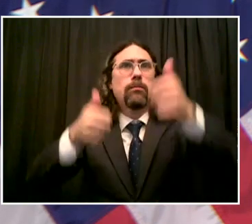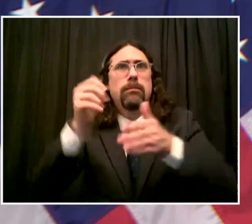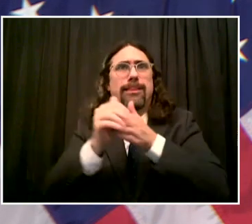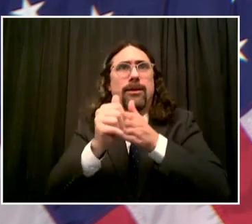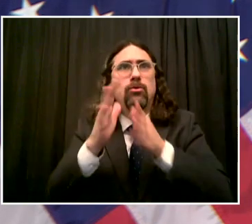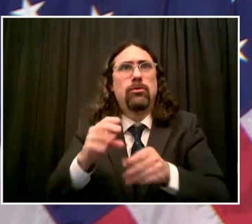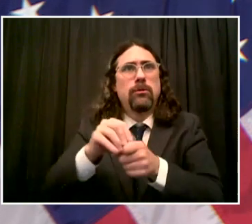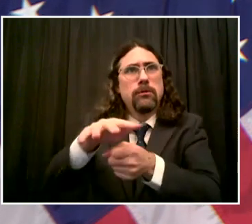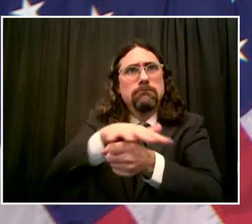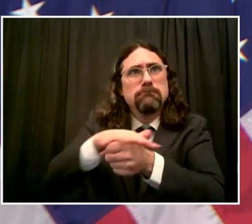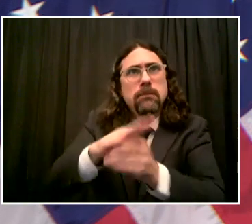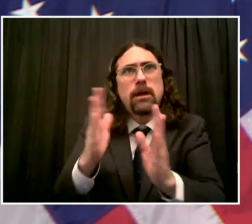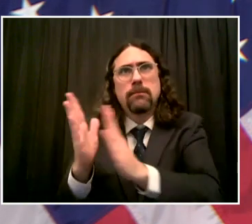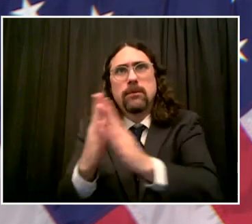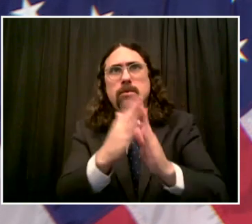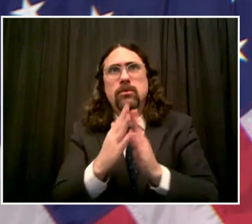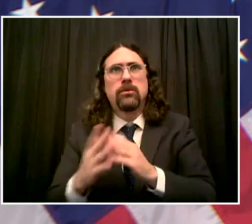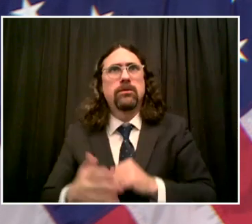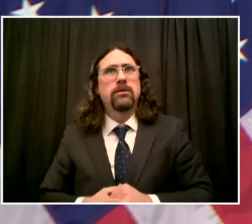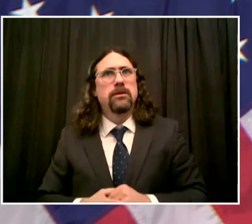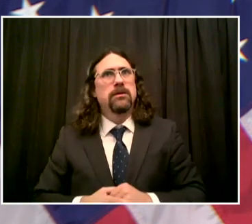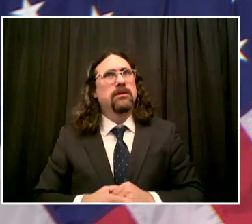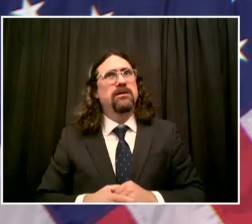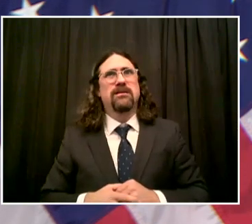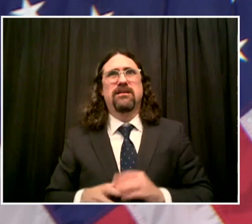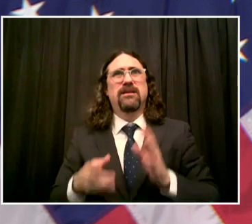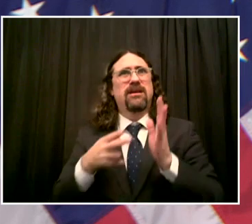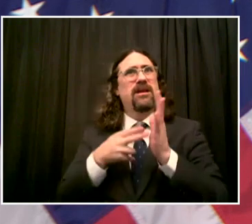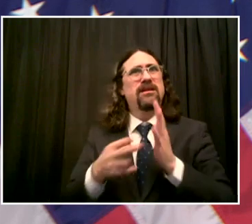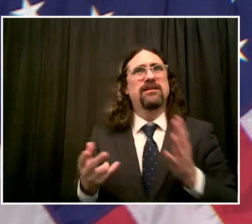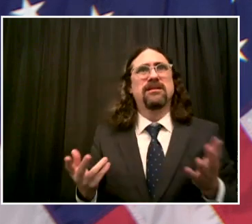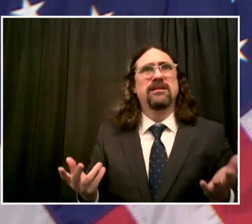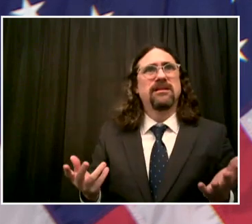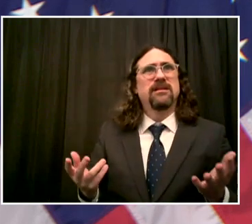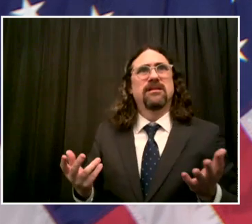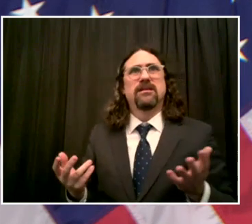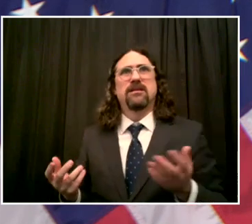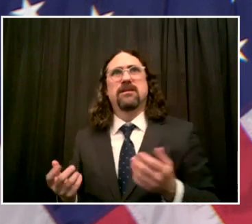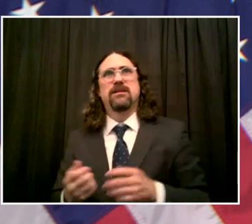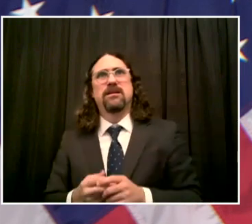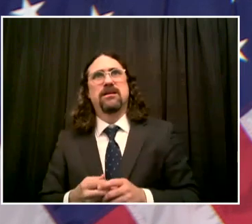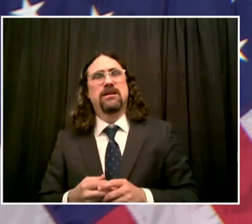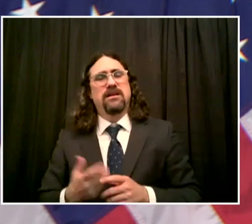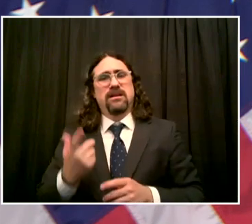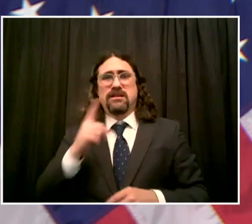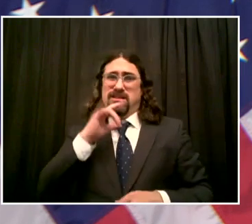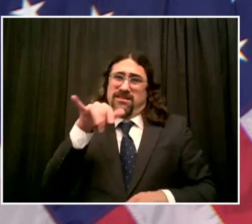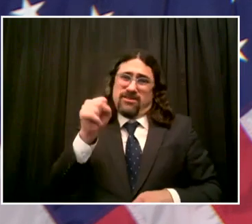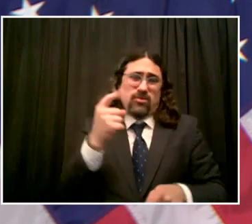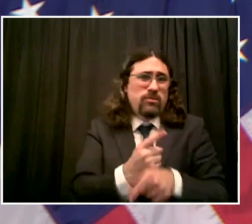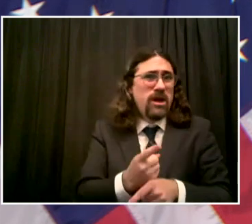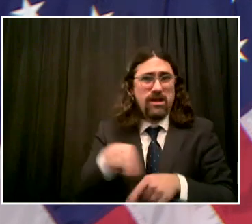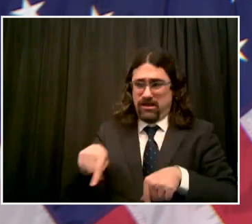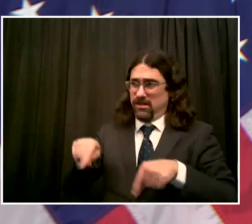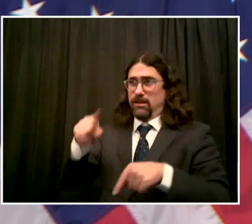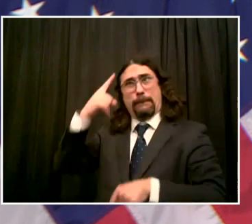IT IS AN EXRTEMLEY UNIQUE TIME.